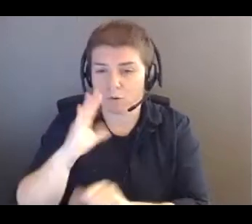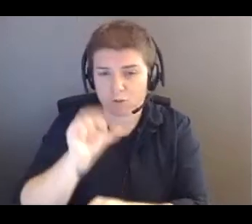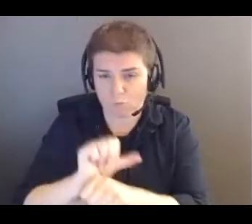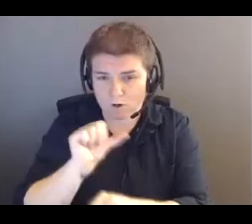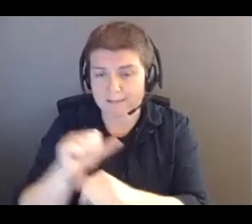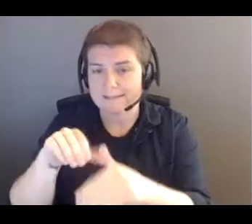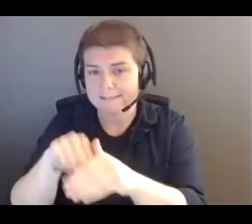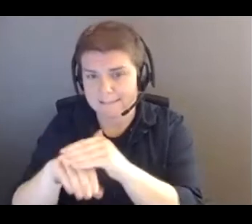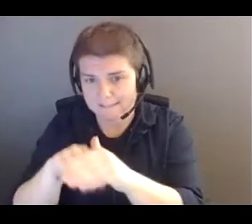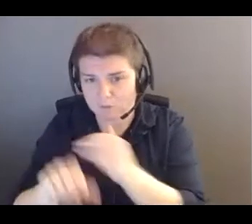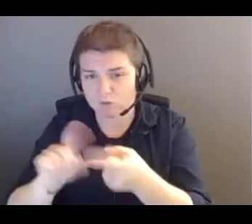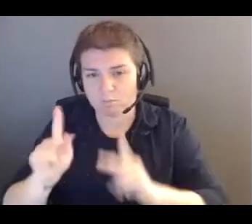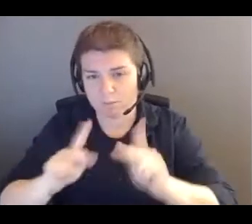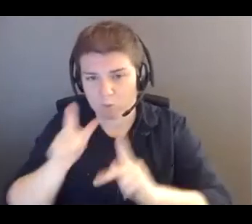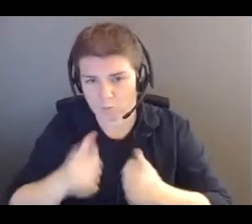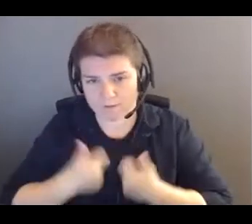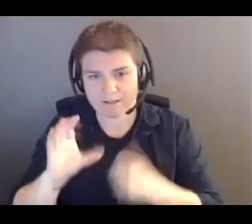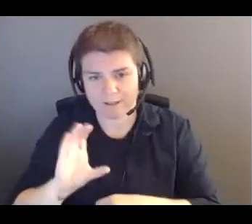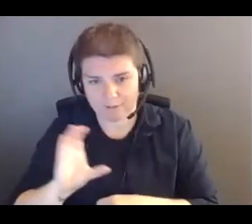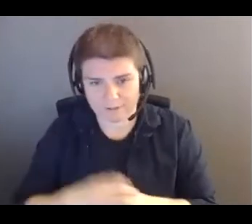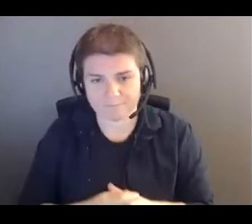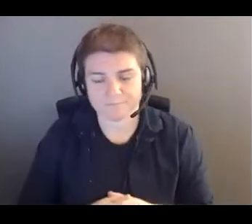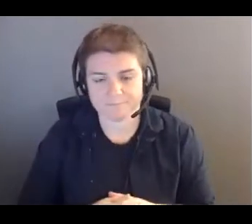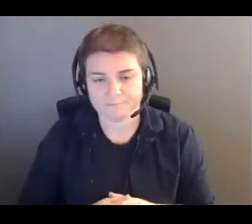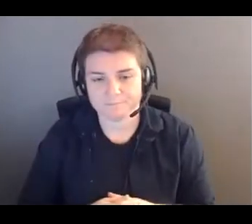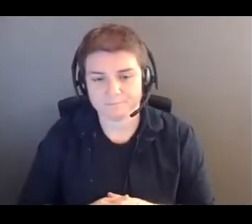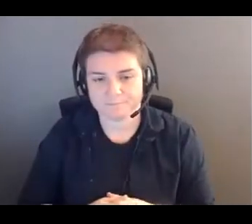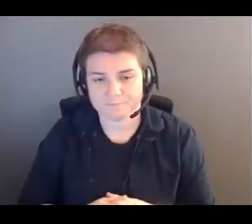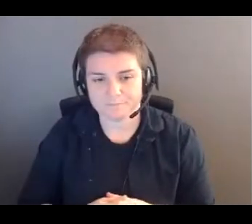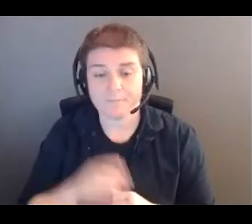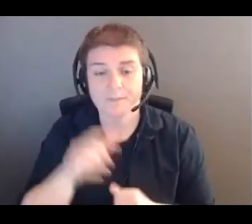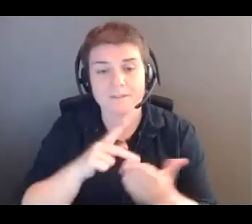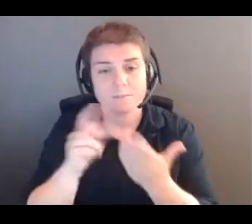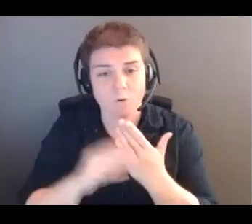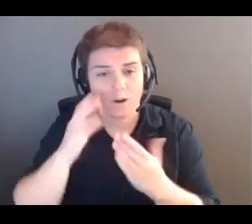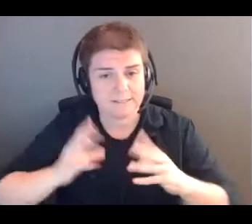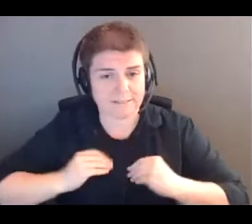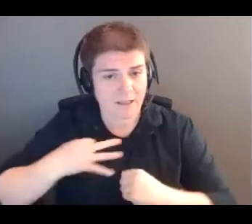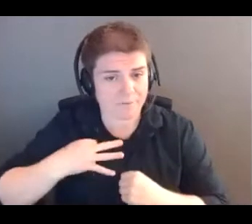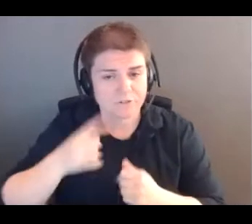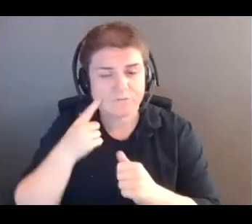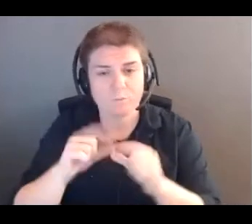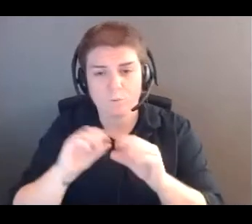the citizens of Calgary. This program accepts applications from organizations working in